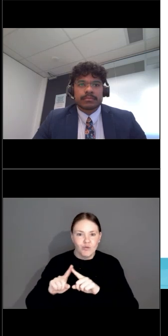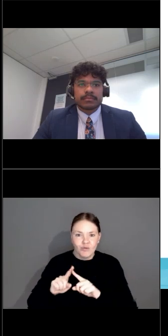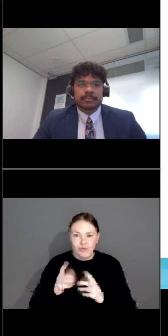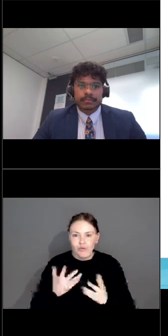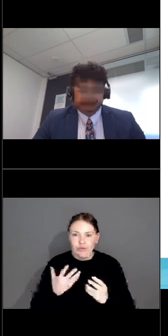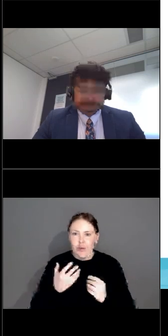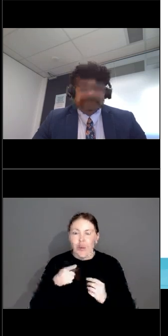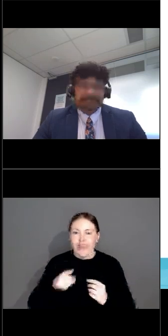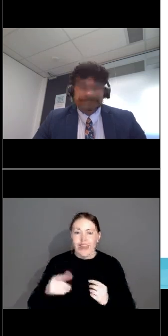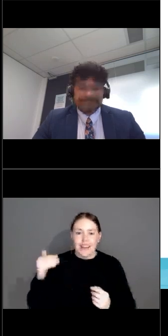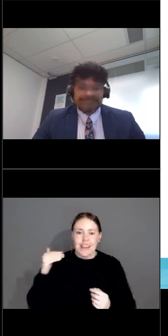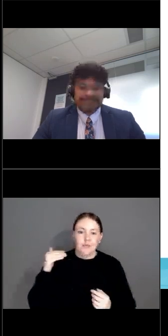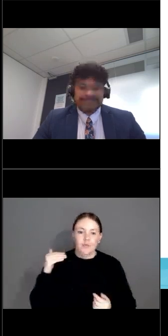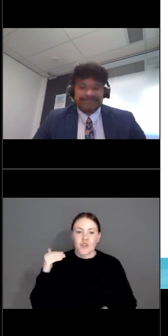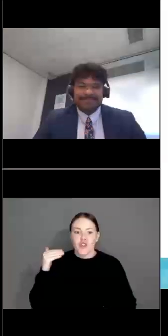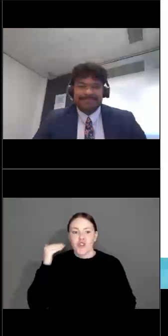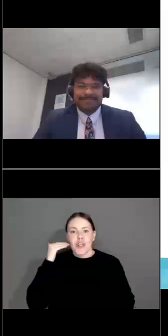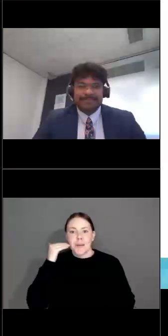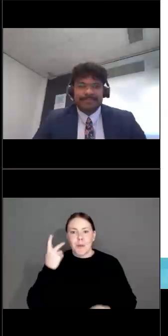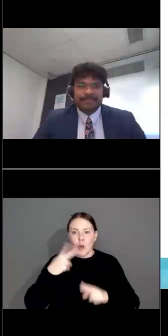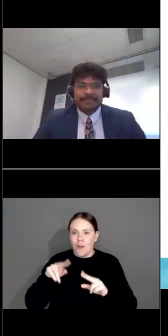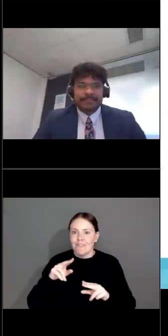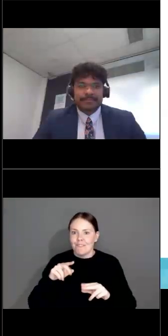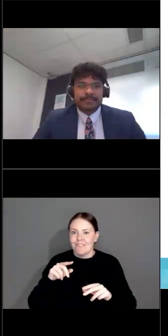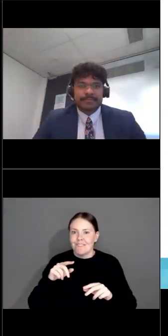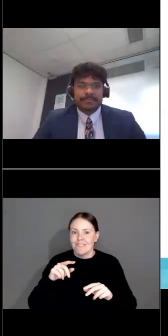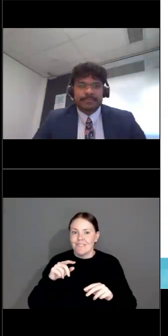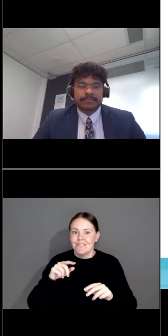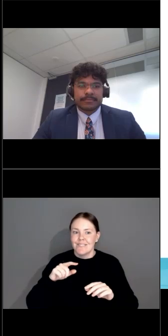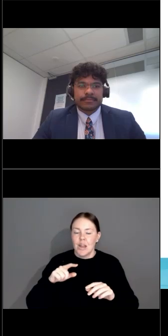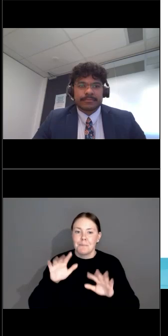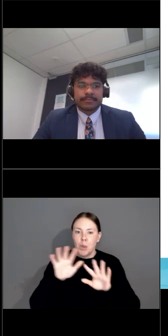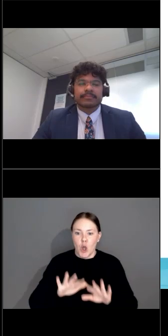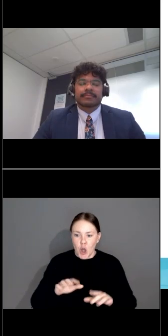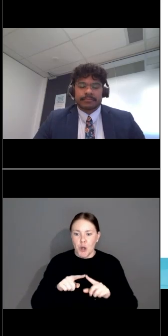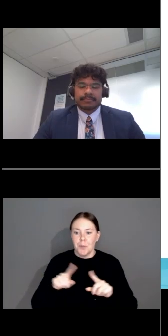sort of our local contacts and you know sharing information about the kit locally answering any